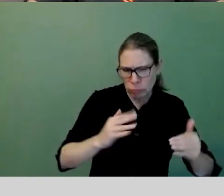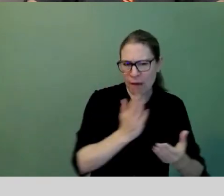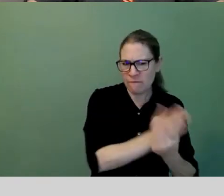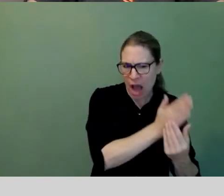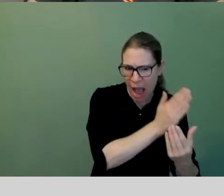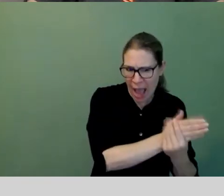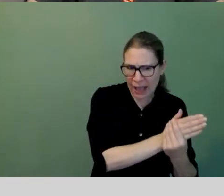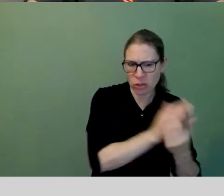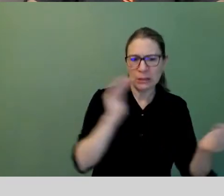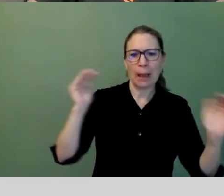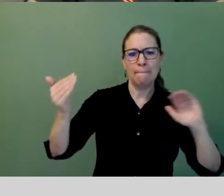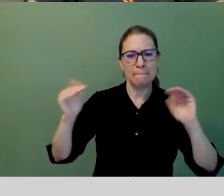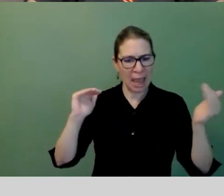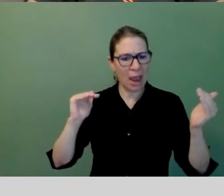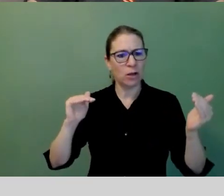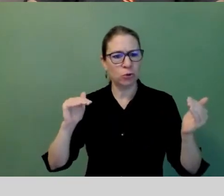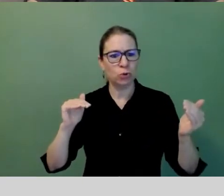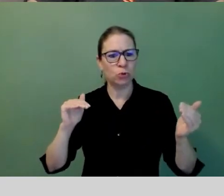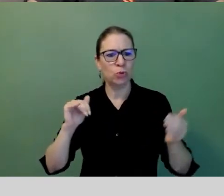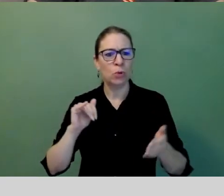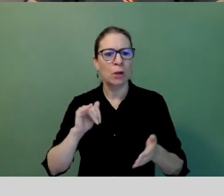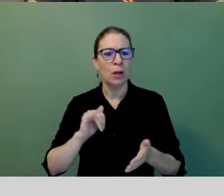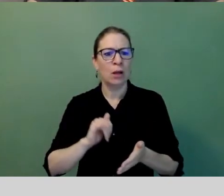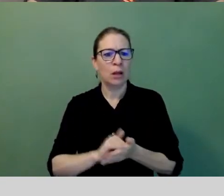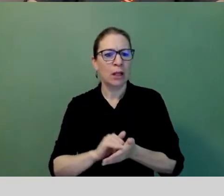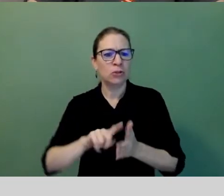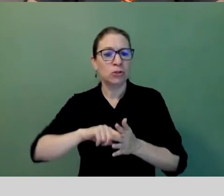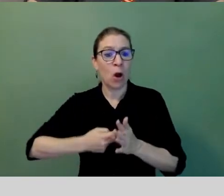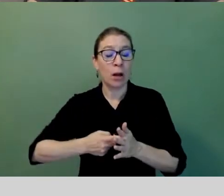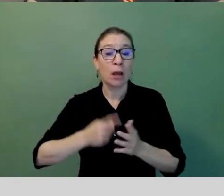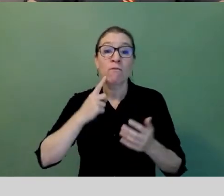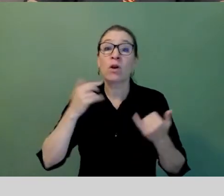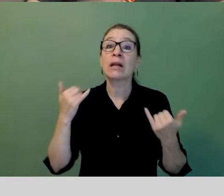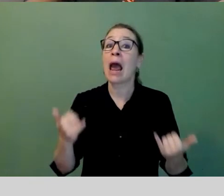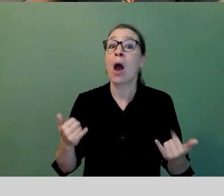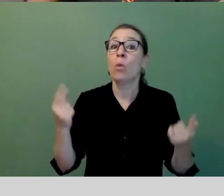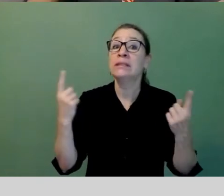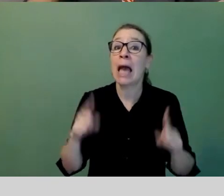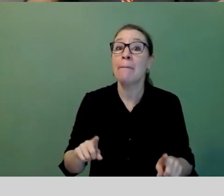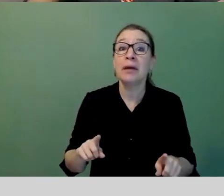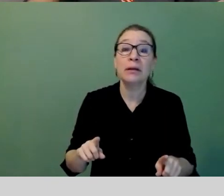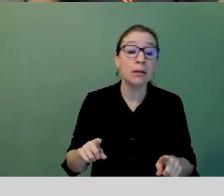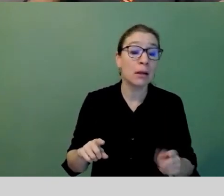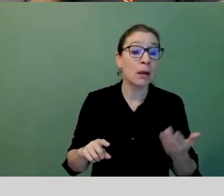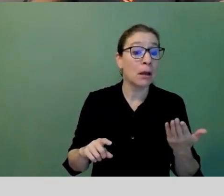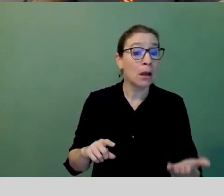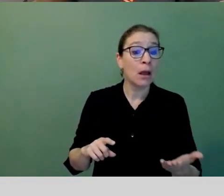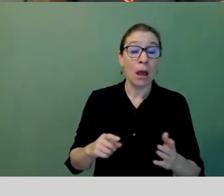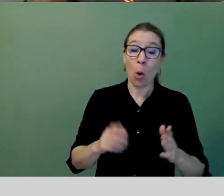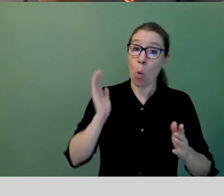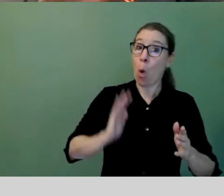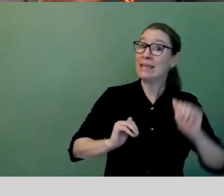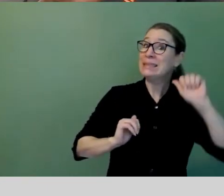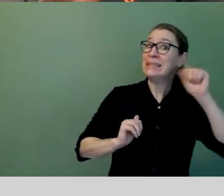against the mypy static file checker. And as of now, what has happened is from 10 errors,